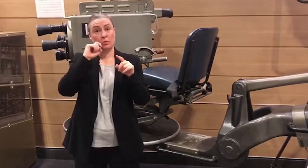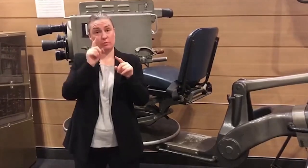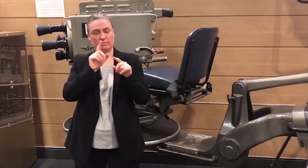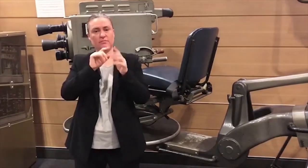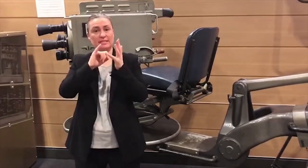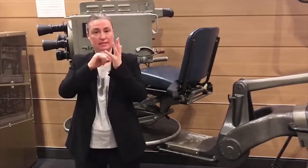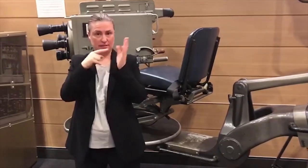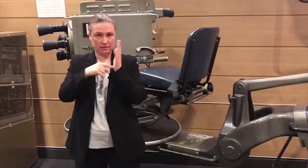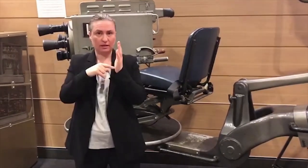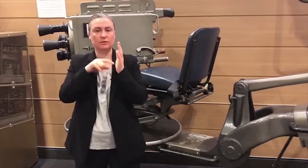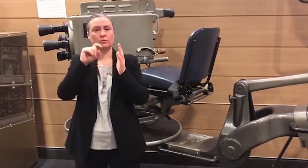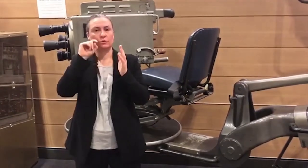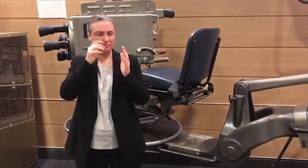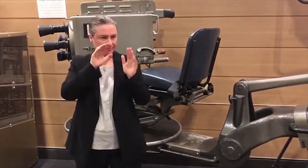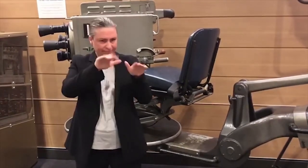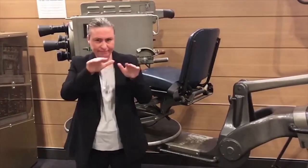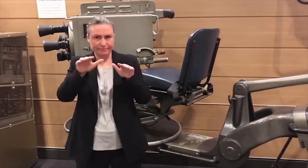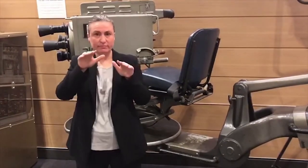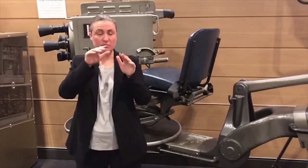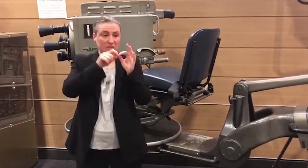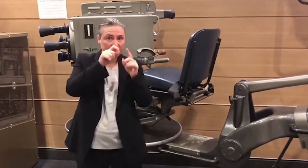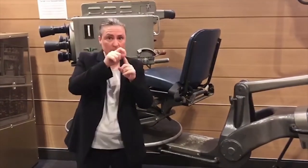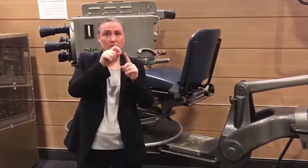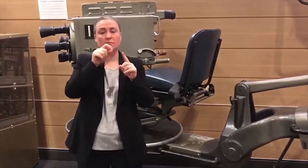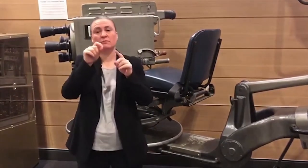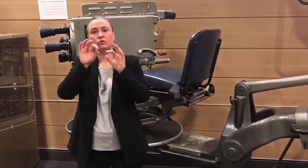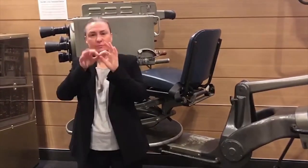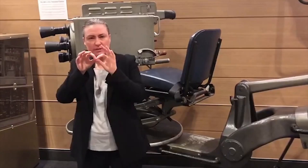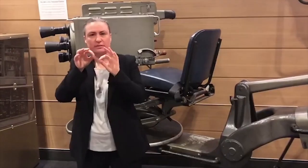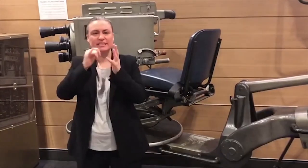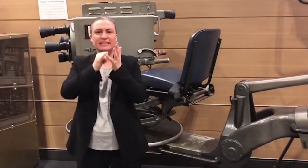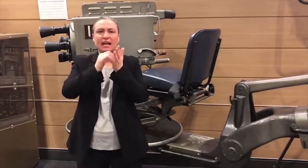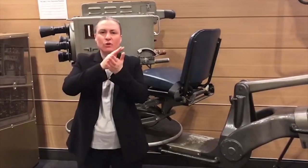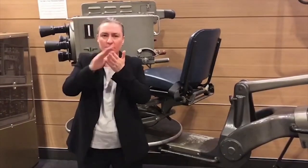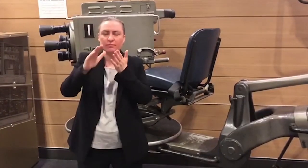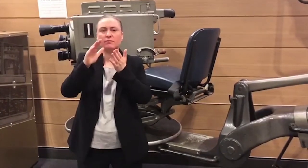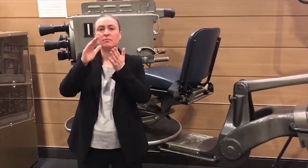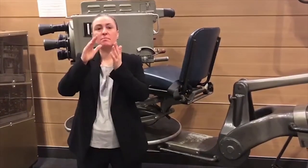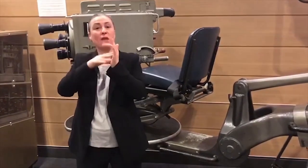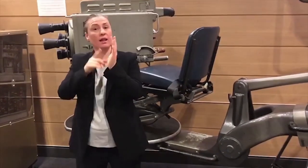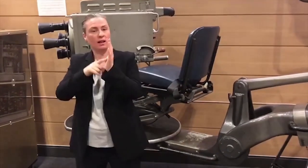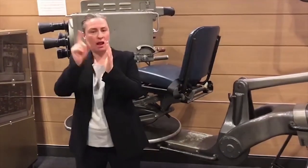On Saturday Brent, myself and the interpreters - Sarah Howell and Melissa Martin